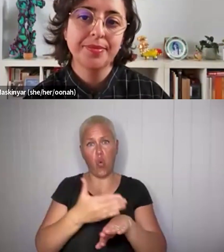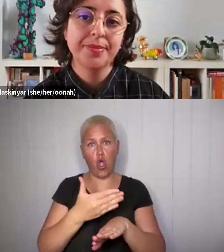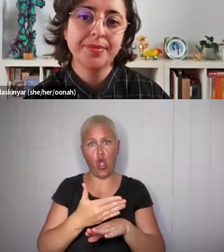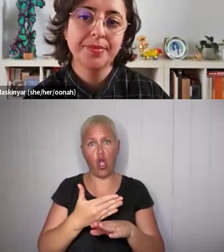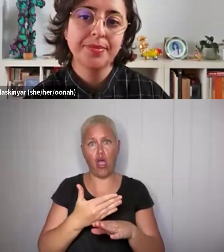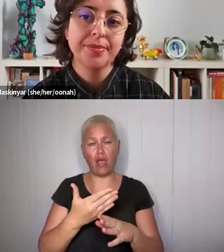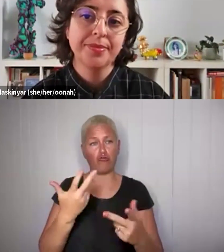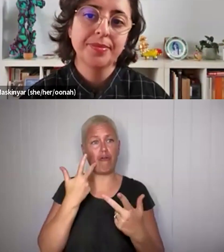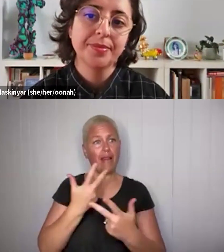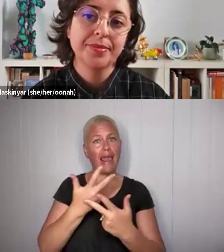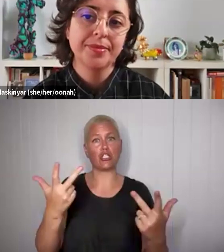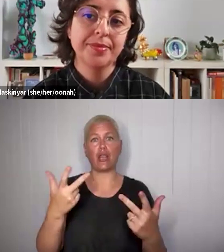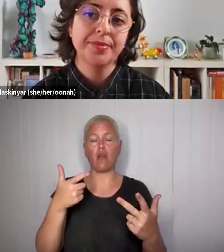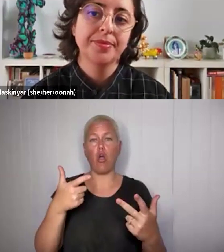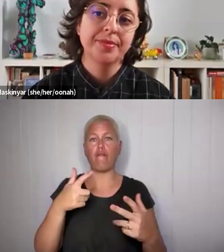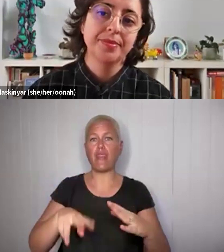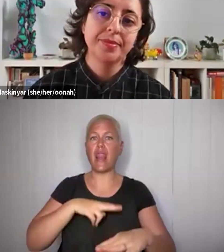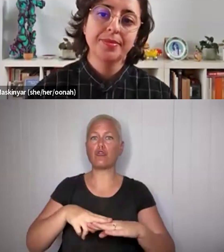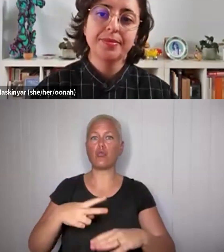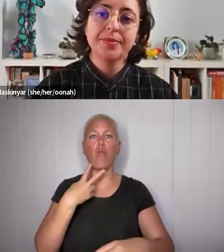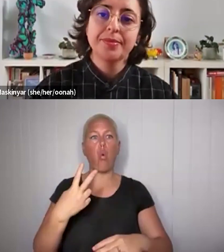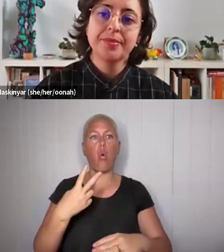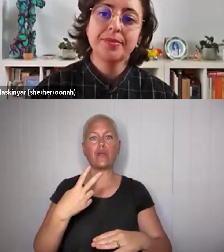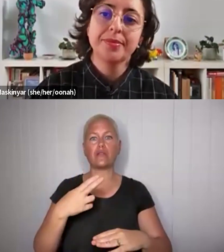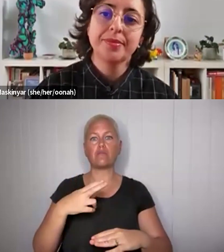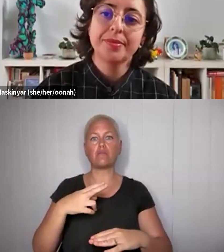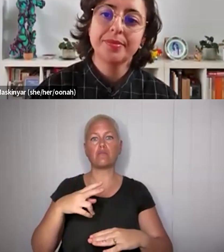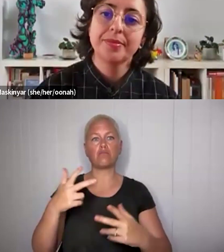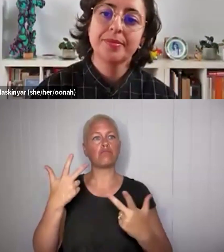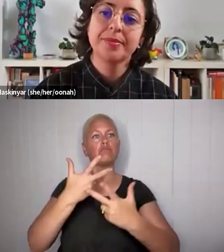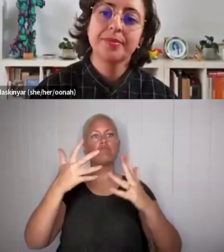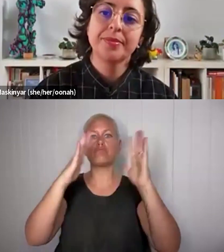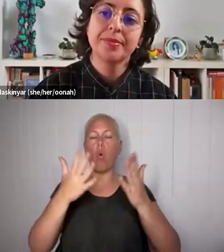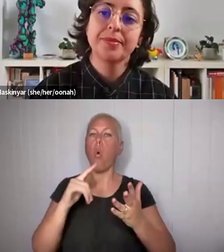the national voice on the international stage, or is it looked at as a space to highlight and